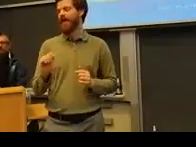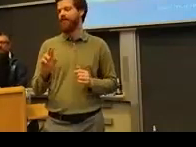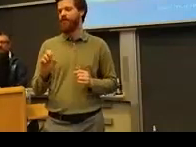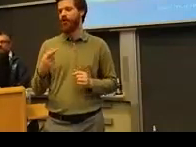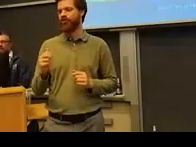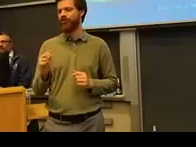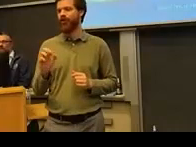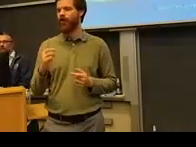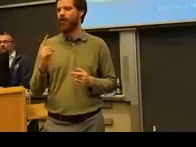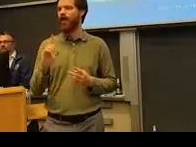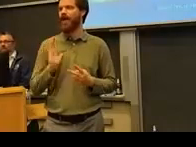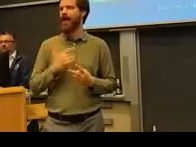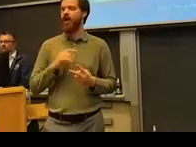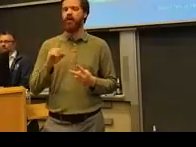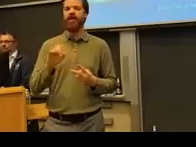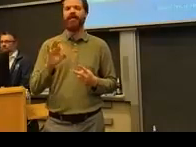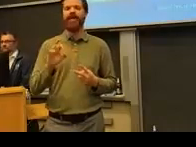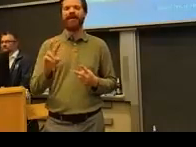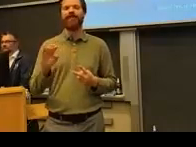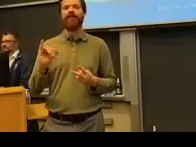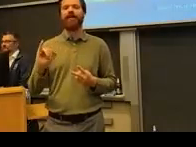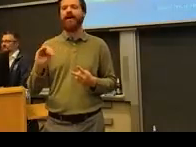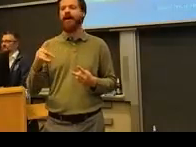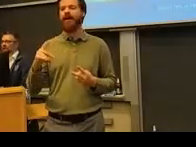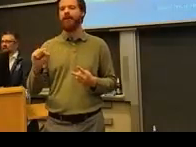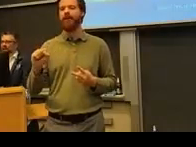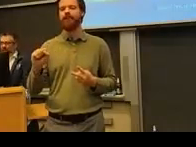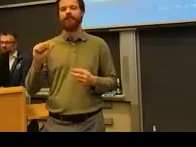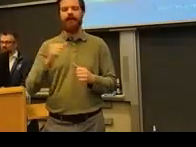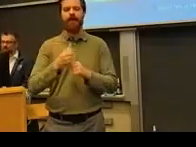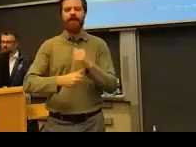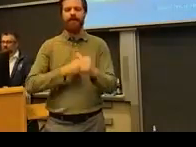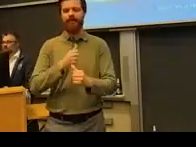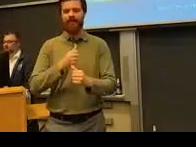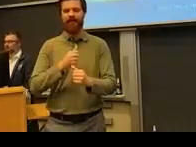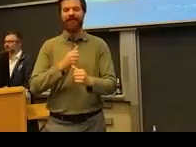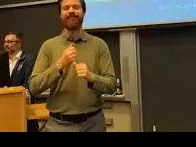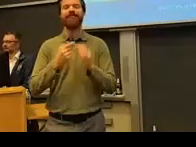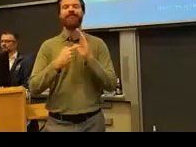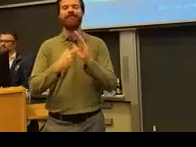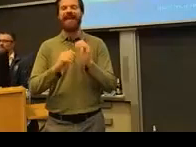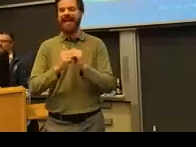our 192 imip alums to describe how imip is seen by the rest of the medical center now